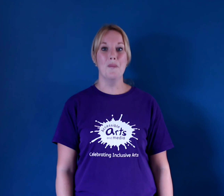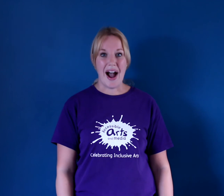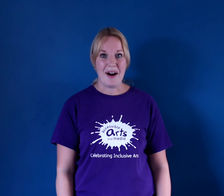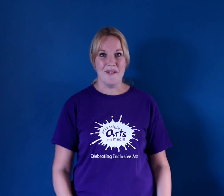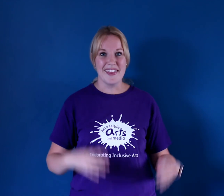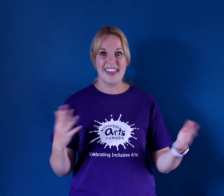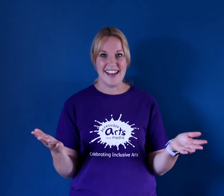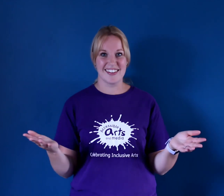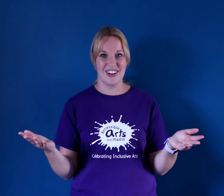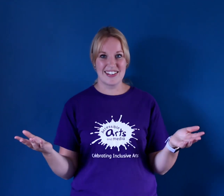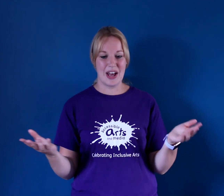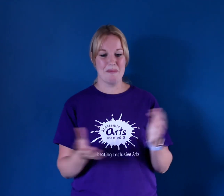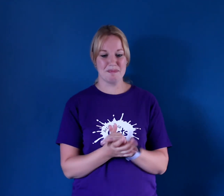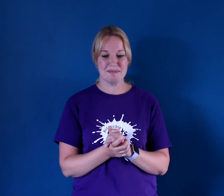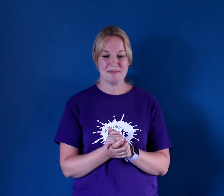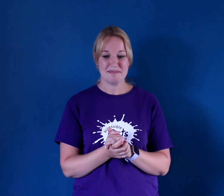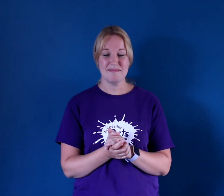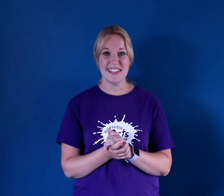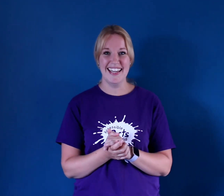Wow that is a song isn’t it?!